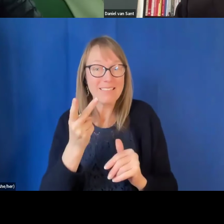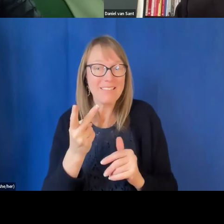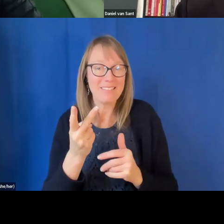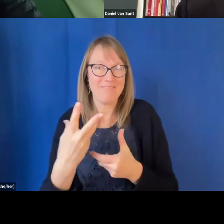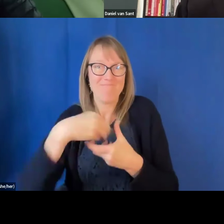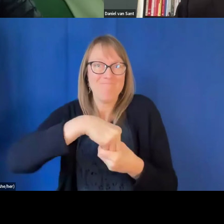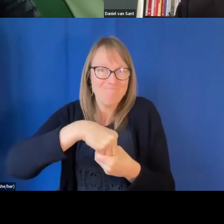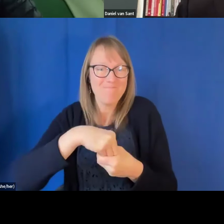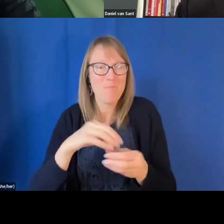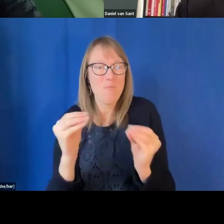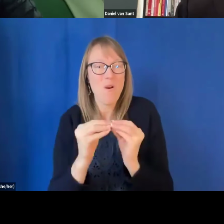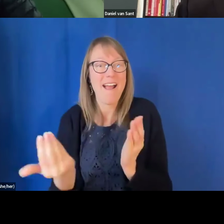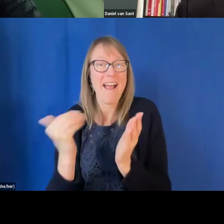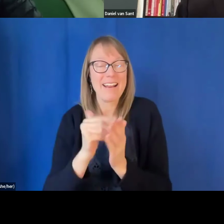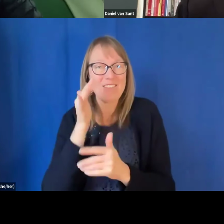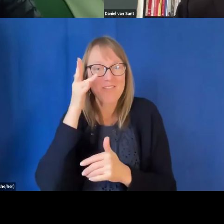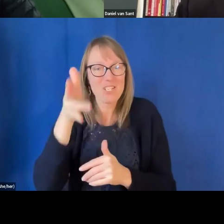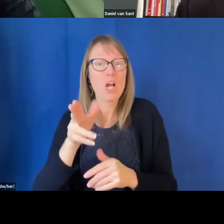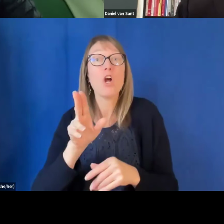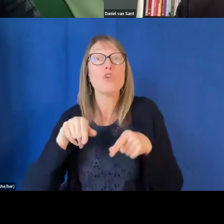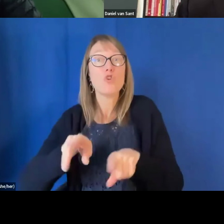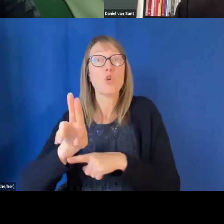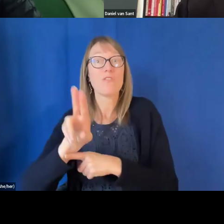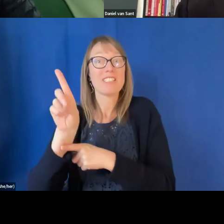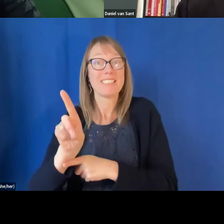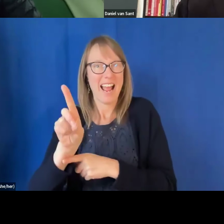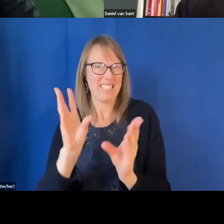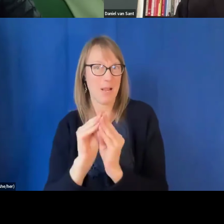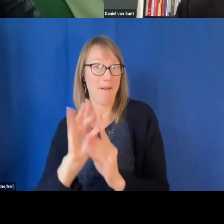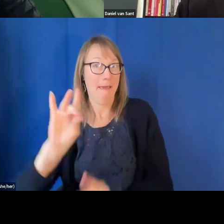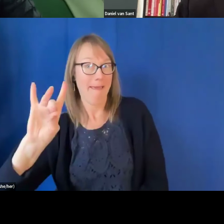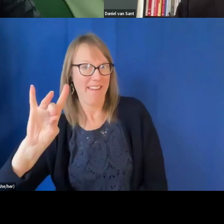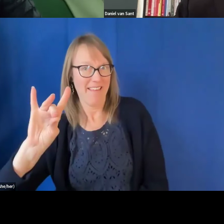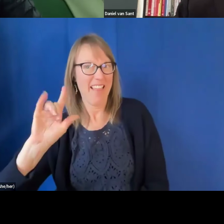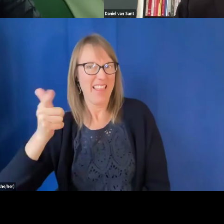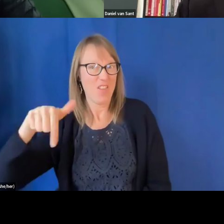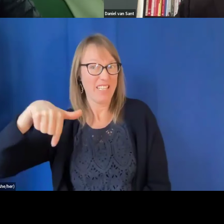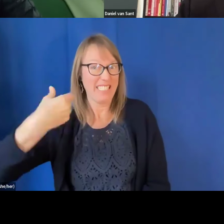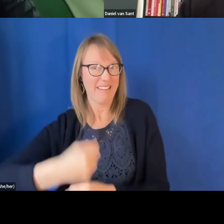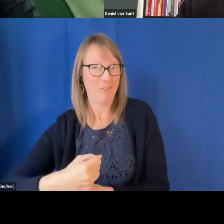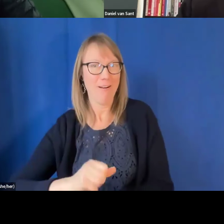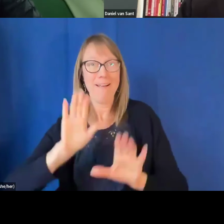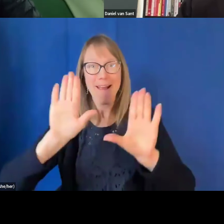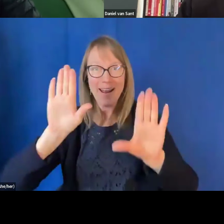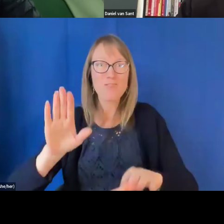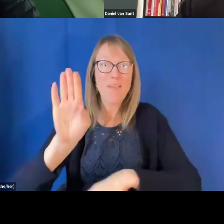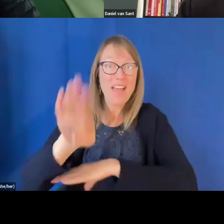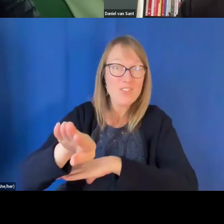as our Universal Design Summit 8 later this year. Have a great afternoon or morning, wherever you're at,